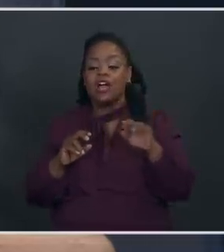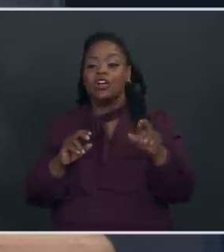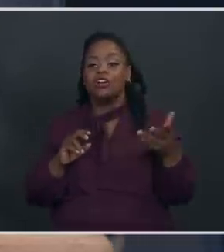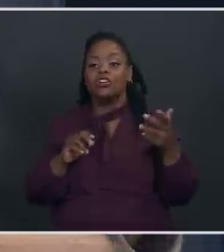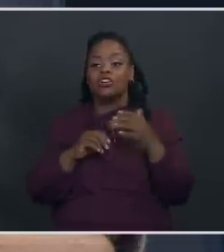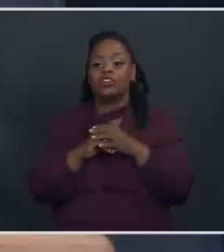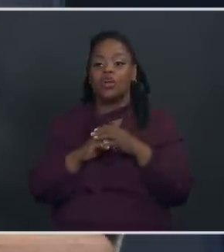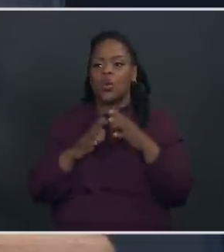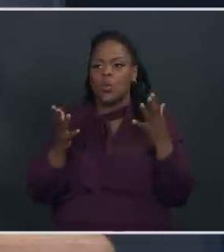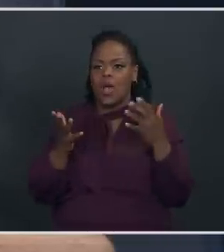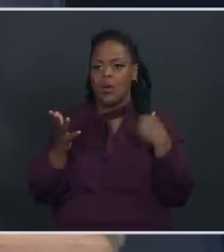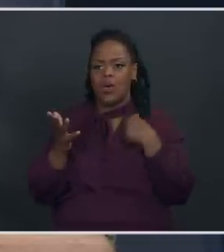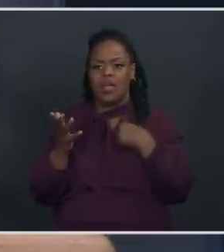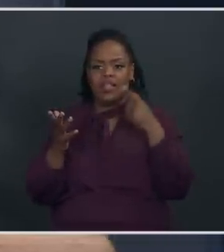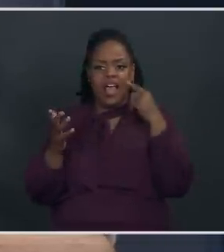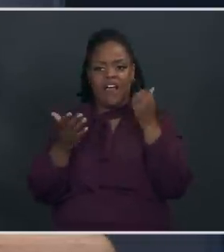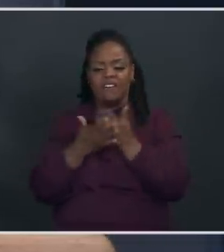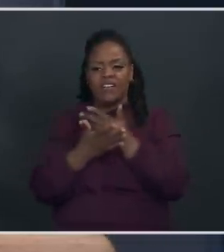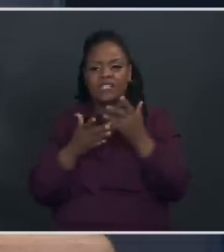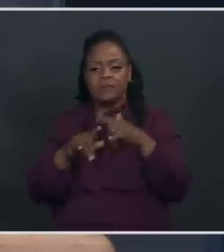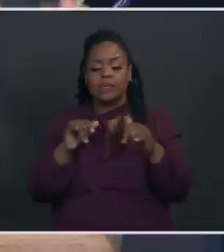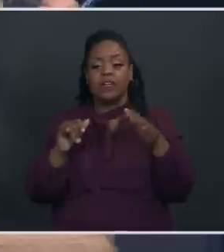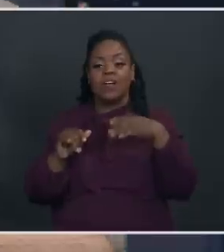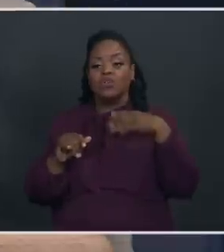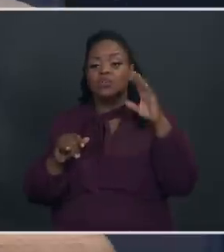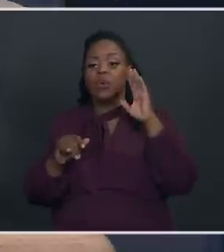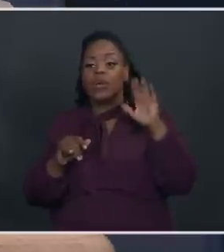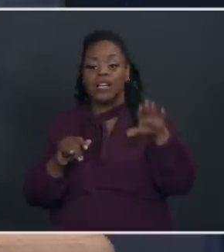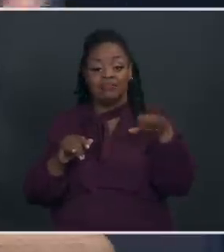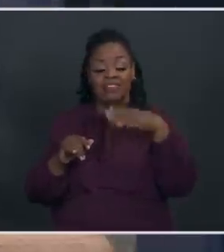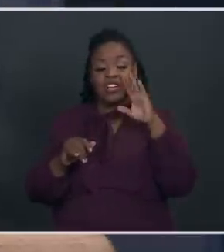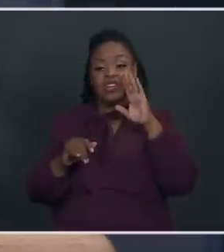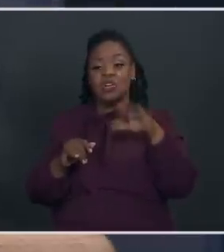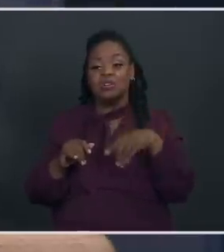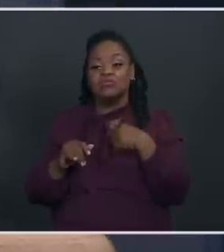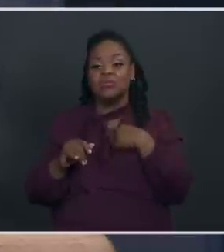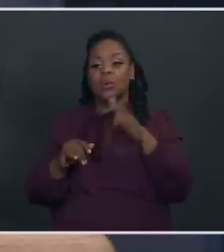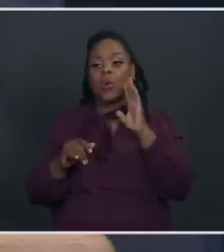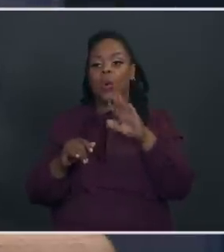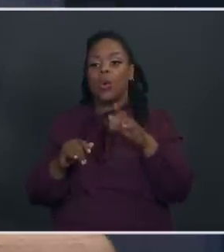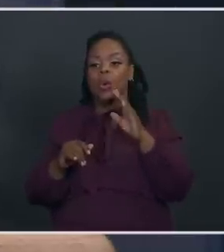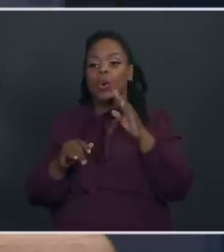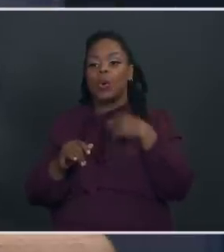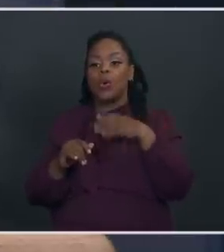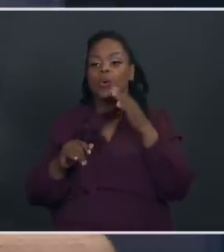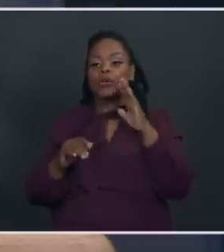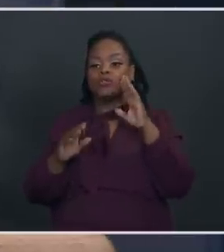I know it's a crazy idea. In a bureaucracy, you're only supposed to do one thing, but we're going to do and think about all of it,